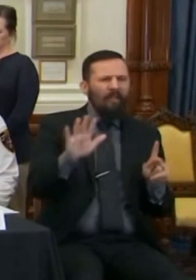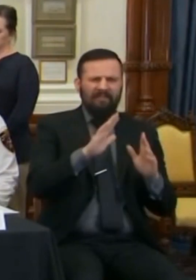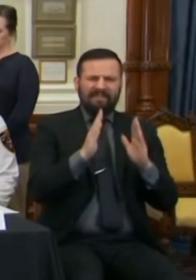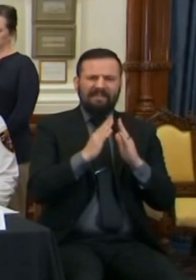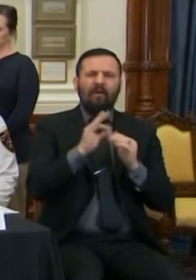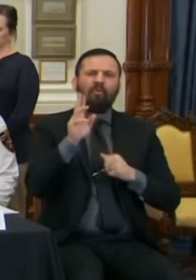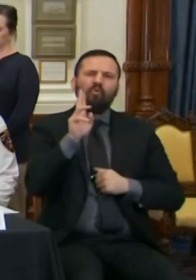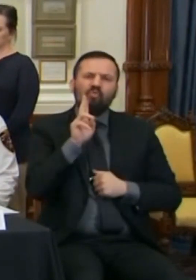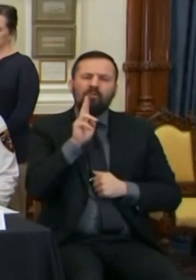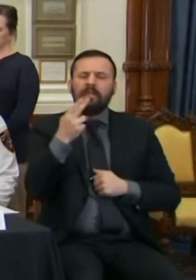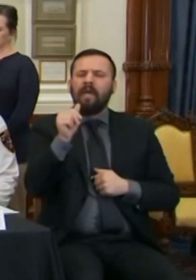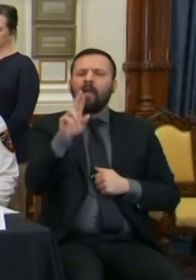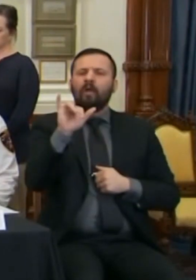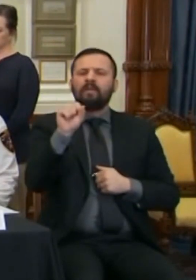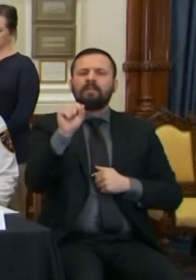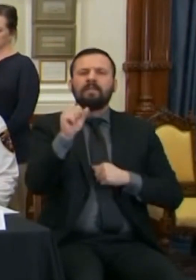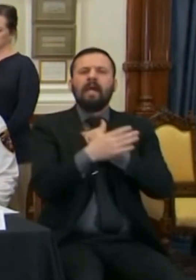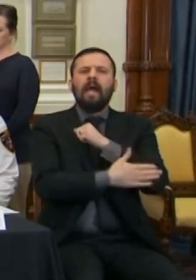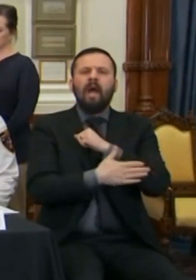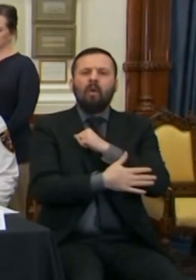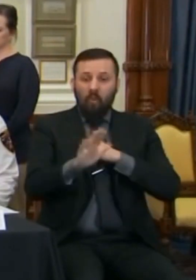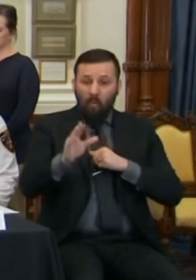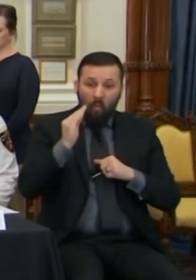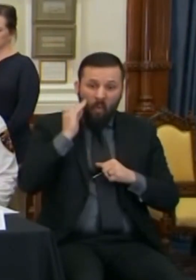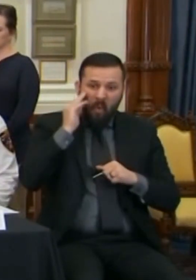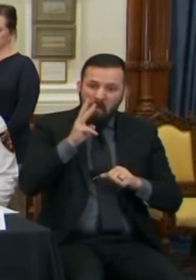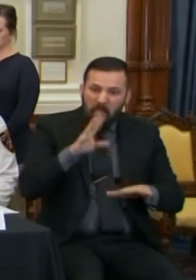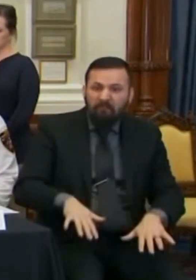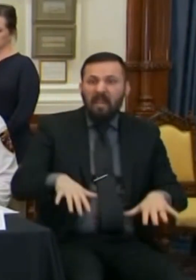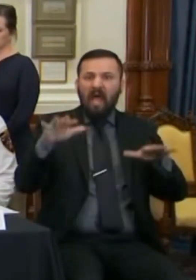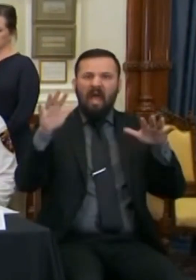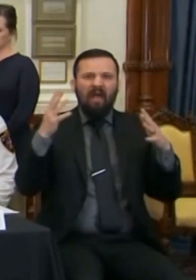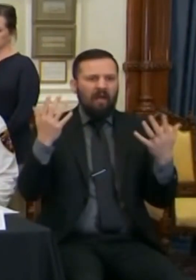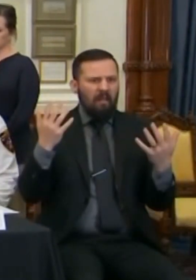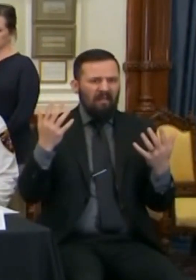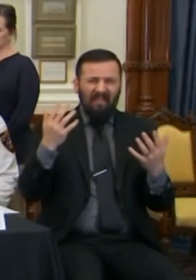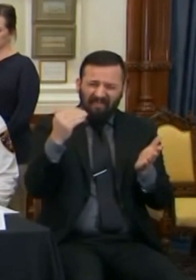Harris County area whose homes have been flooded hundreds of thousands of people